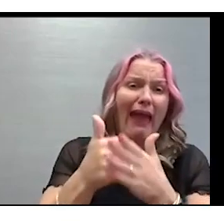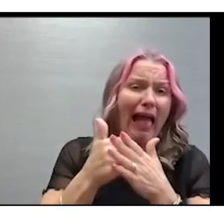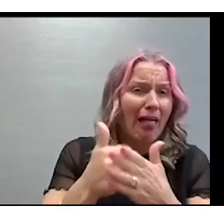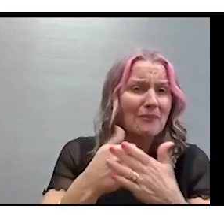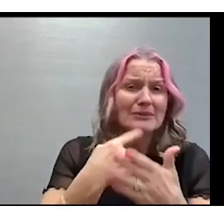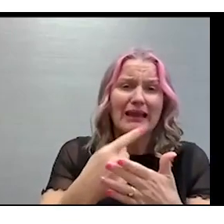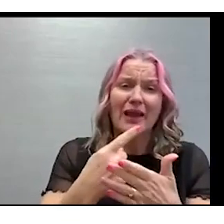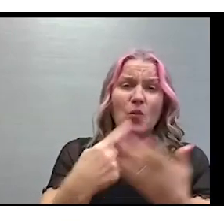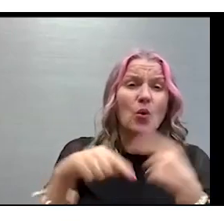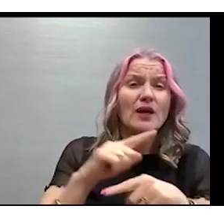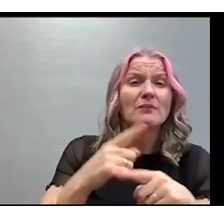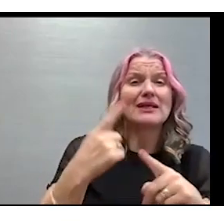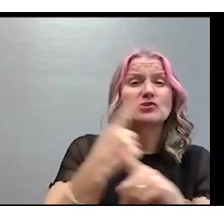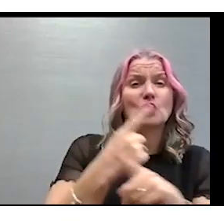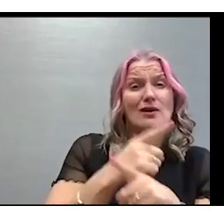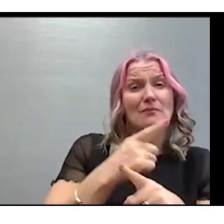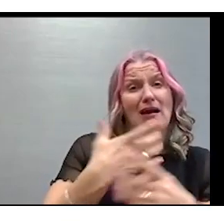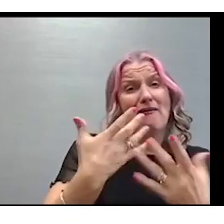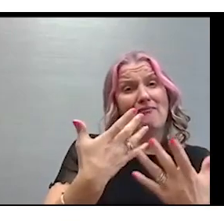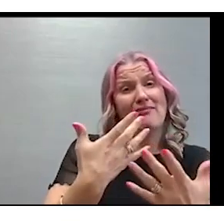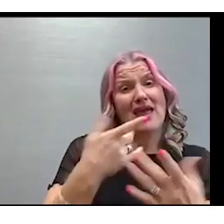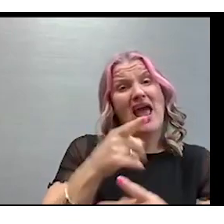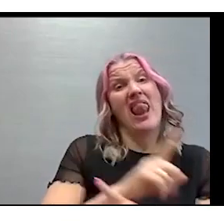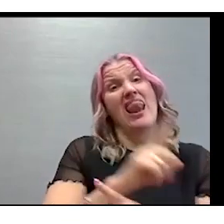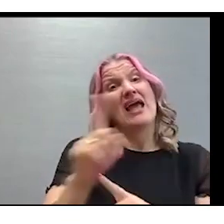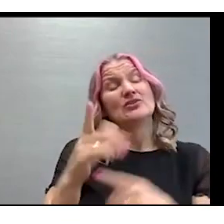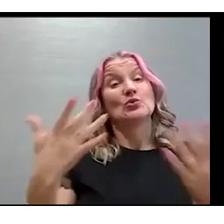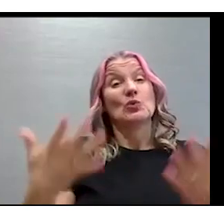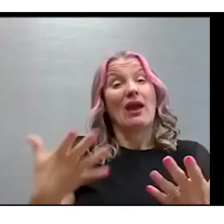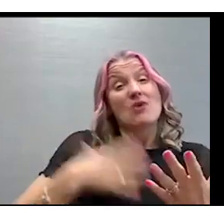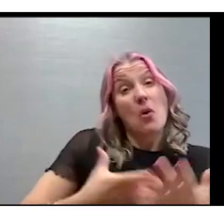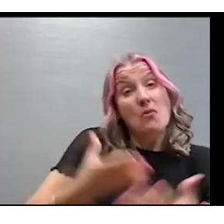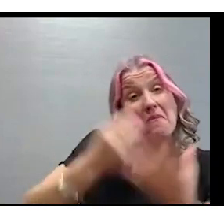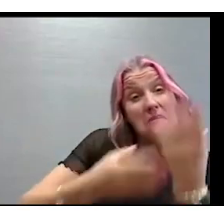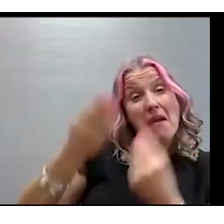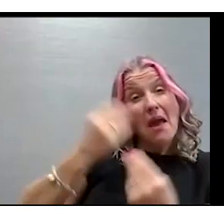going to talk about research later in the day. So if you're curious to learn more,